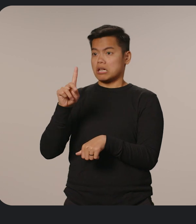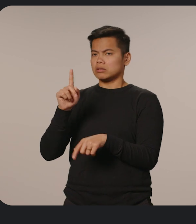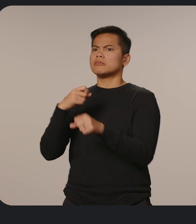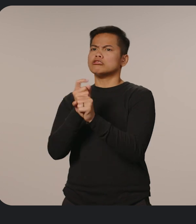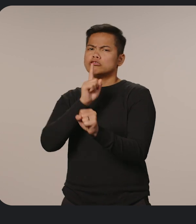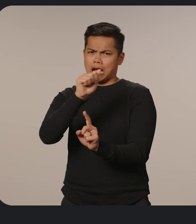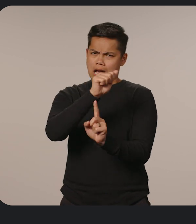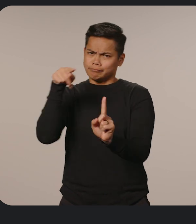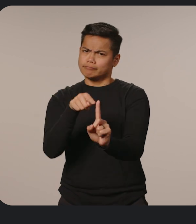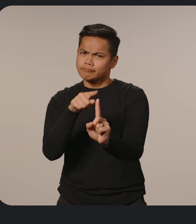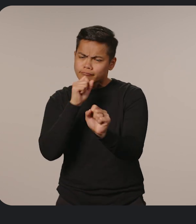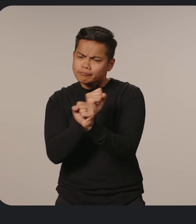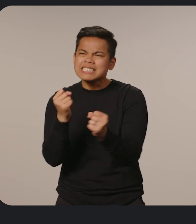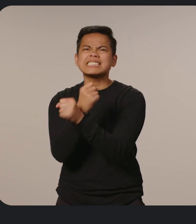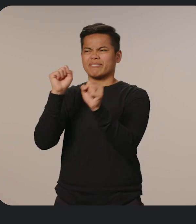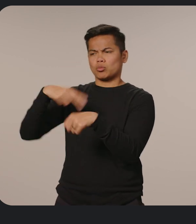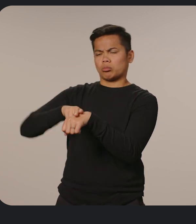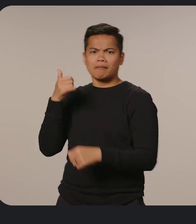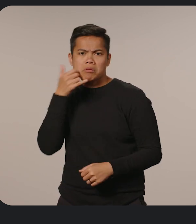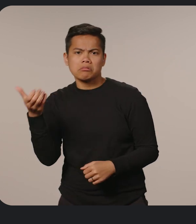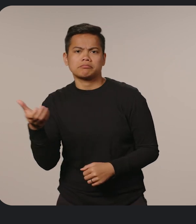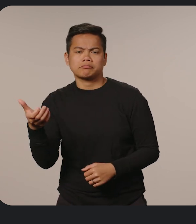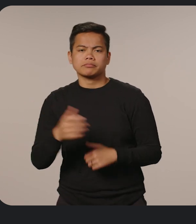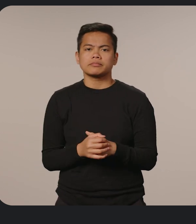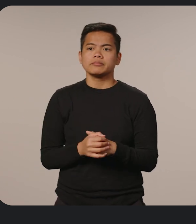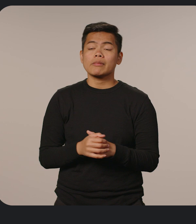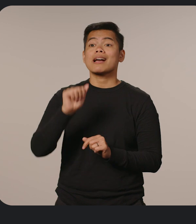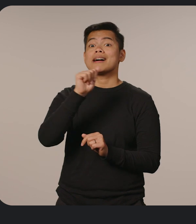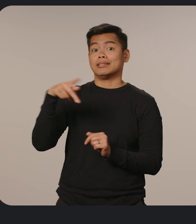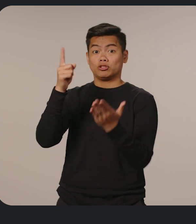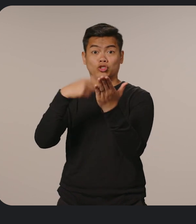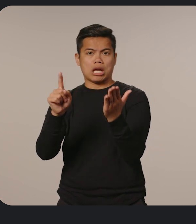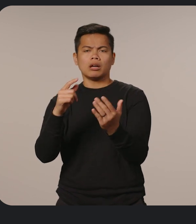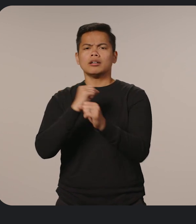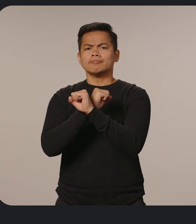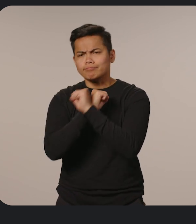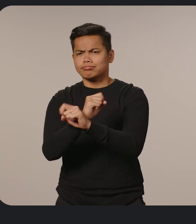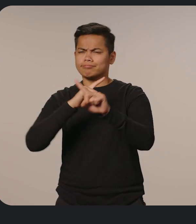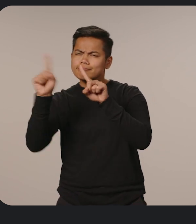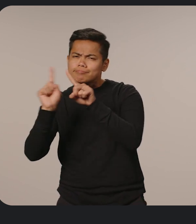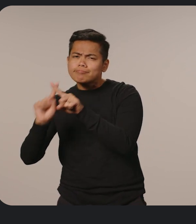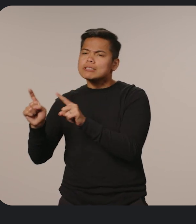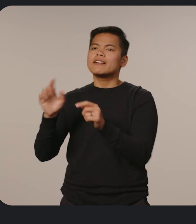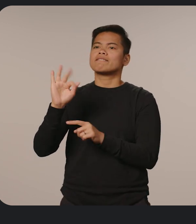app on an untampered device app check protects a number of Firebase